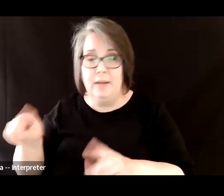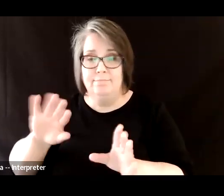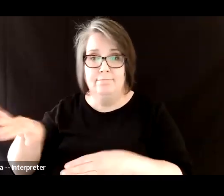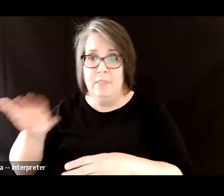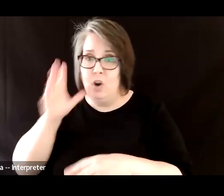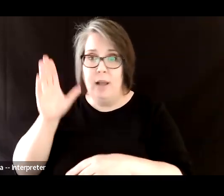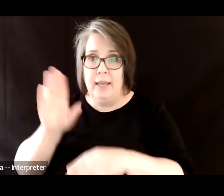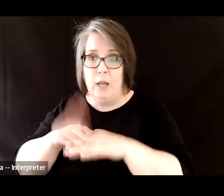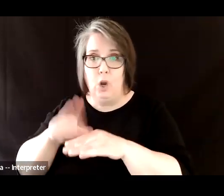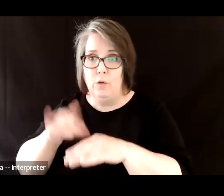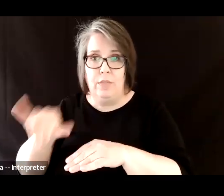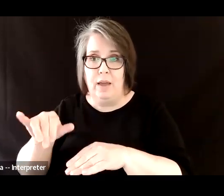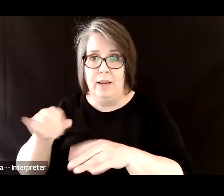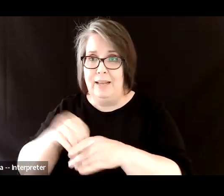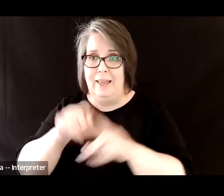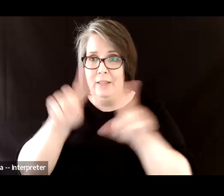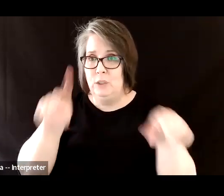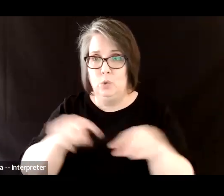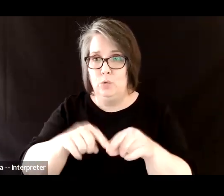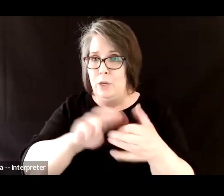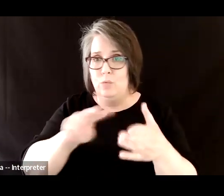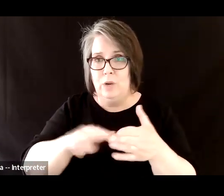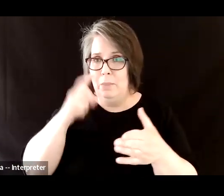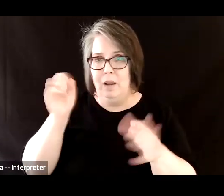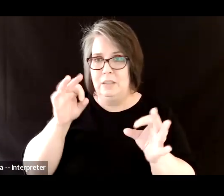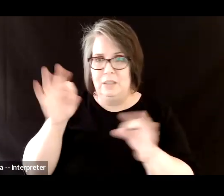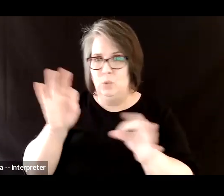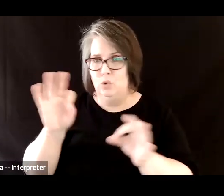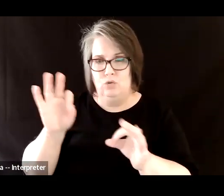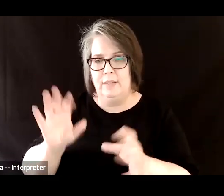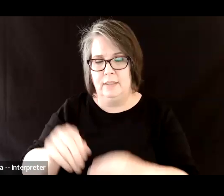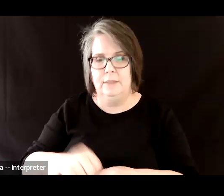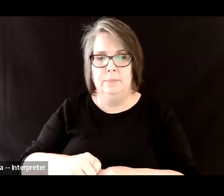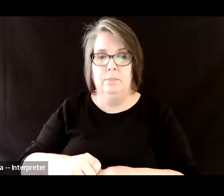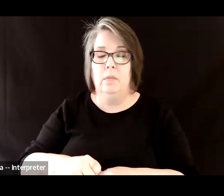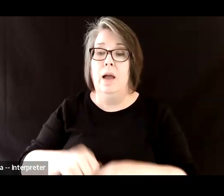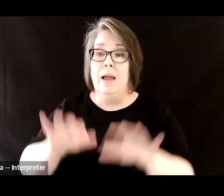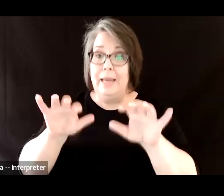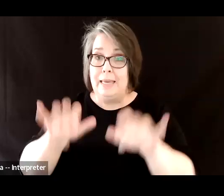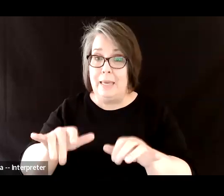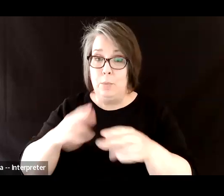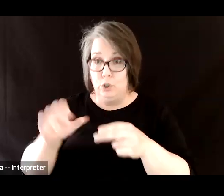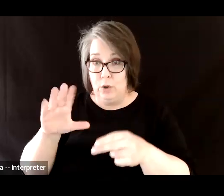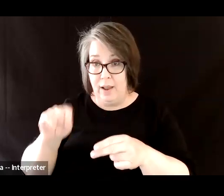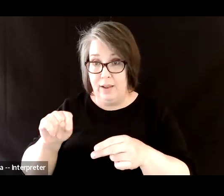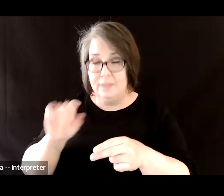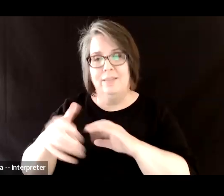to it in their screenreader because it is distracting to them. Keyboard shortcuts. This just goes hand-in-hand with the part that I was